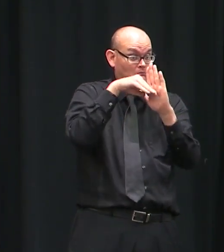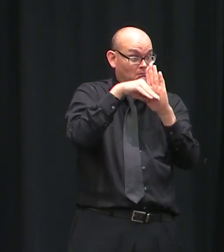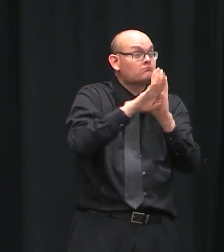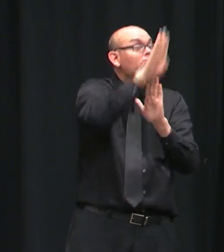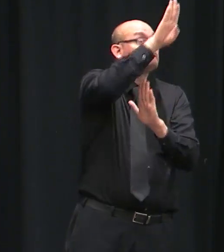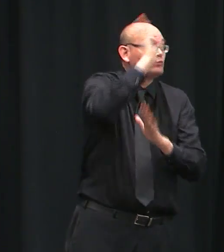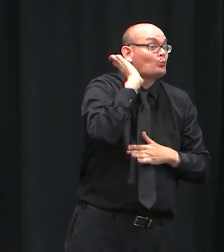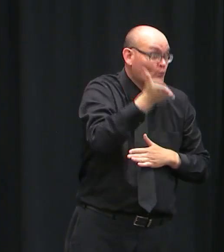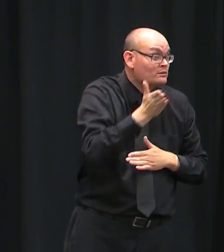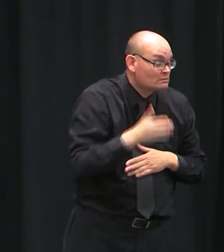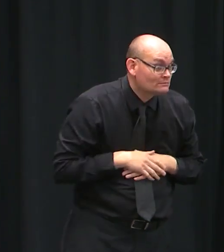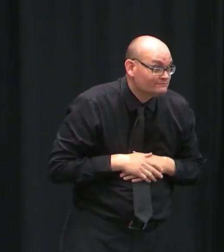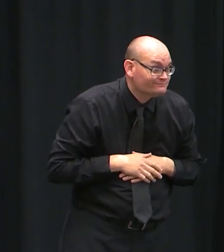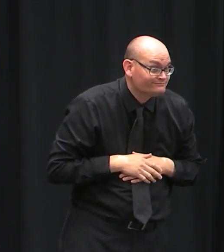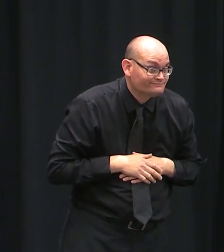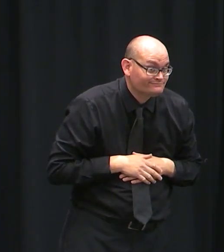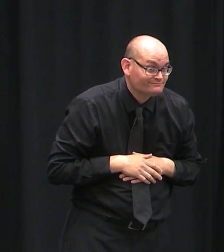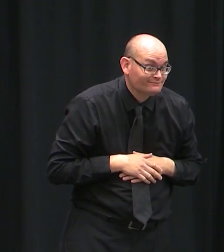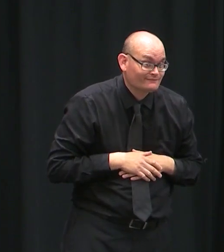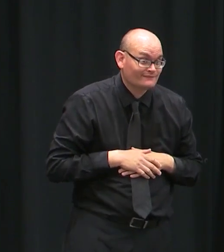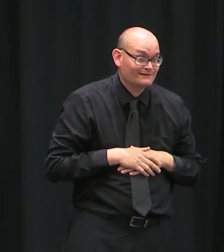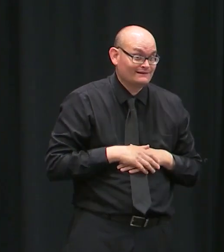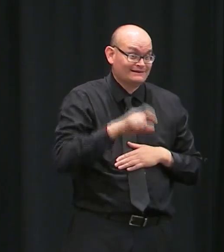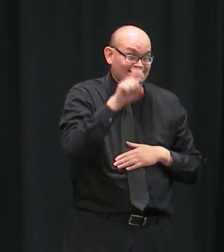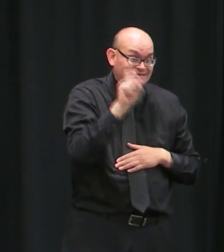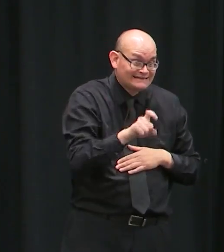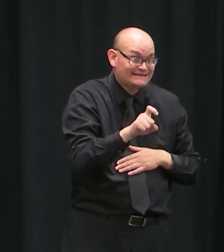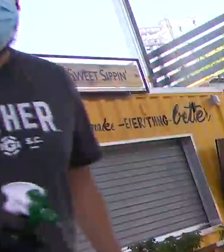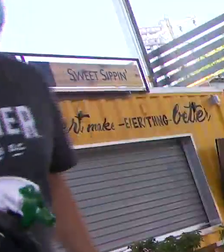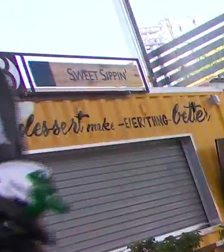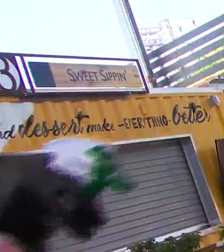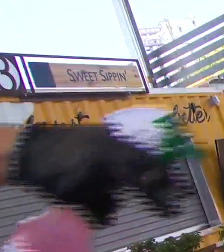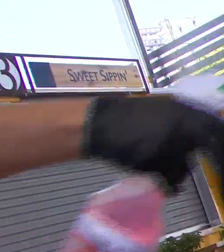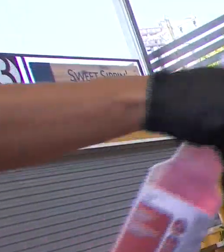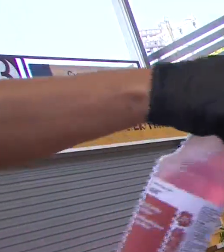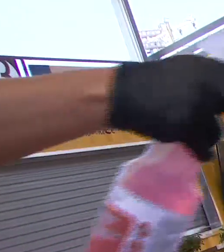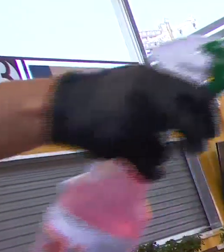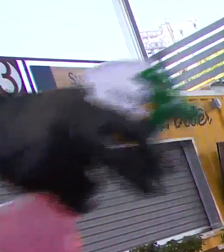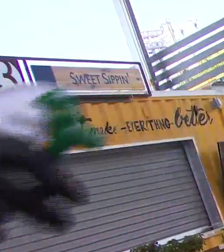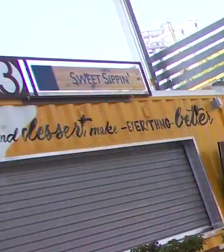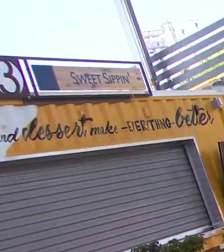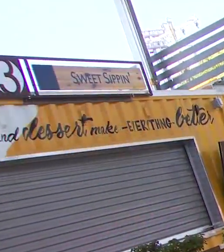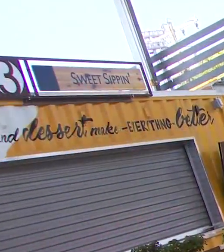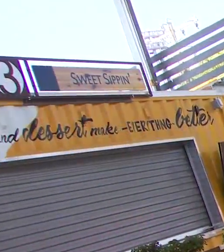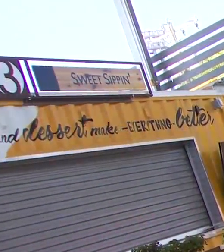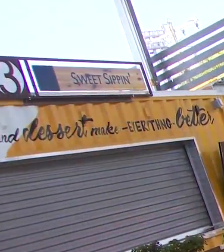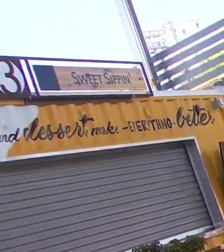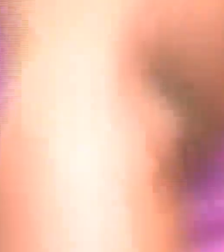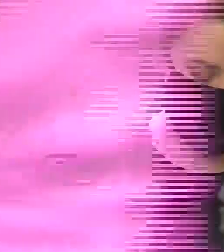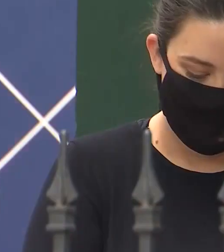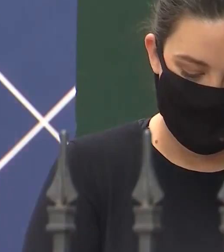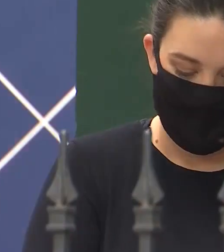PEOPLE TO REMAIN SAFE. IT IS IN THE BEST INTEREST OF THE BUSINESS COMMUNIT, RESTAURANTS AND RETAILERS AND OTHERS TO ADOPT PROTOCOL. OUR ECONOMY IS ONLY GOING TO RECOVER AND REOPEN